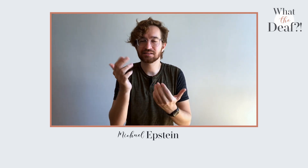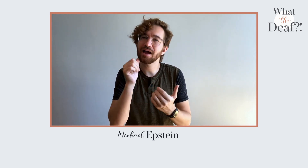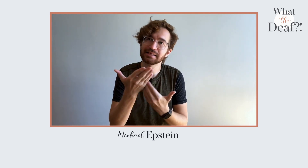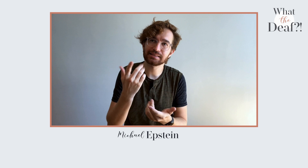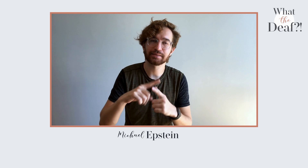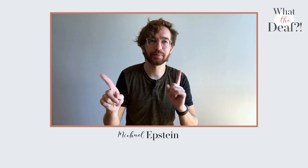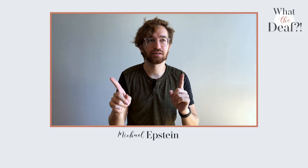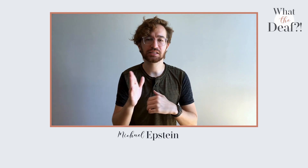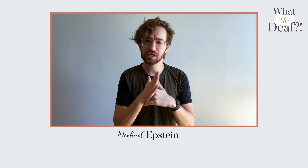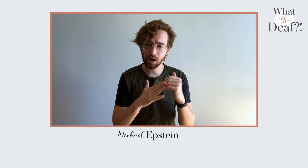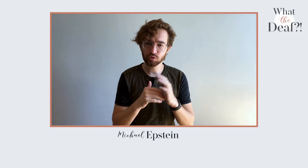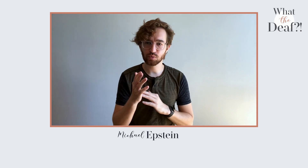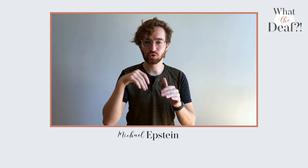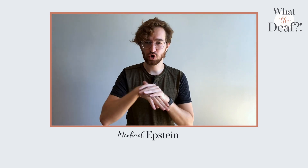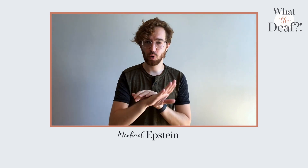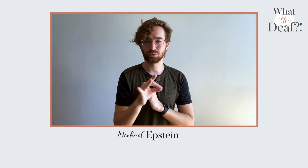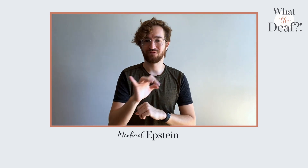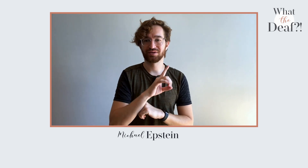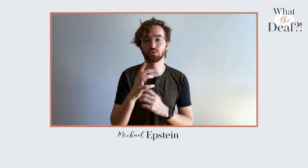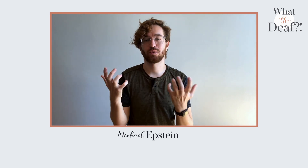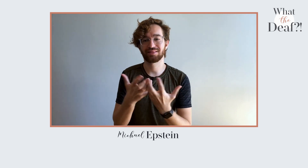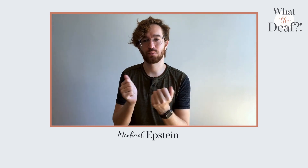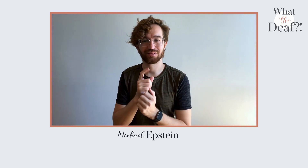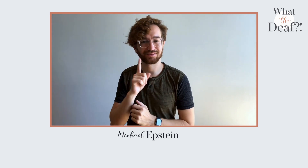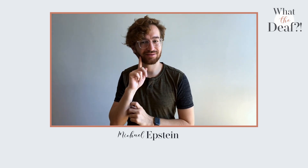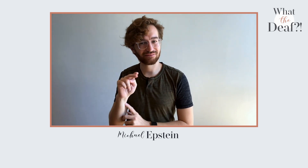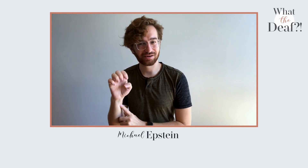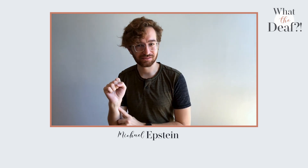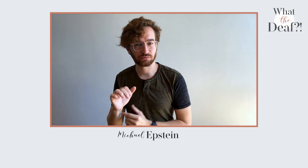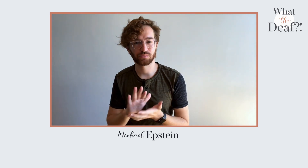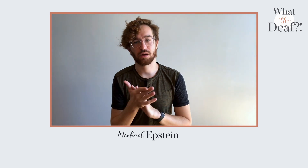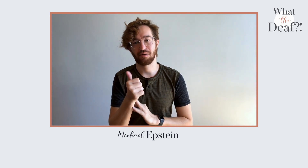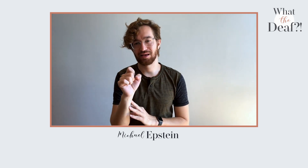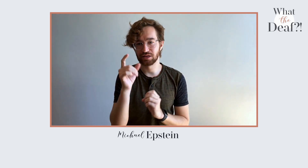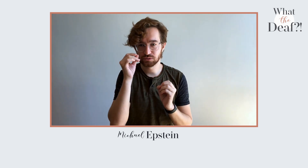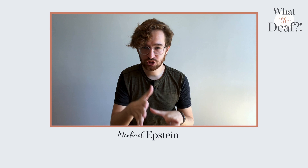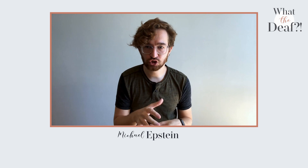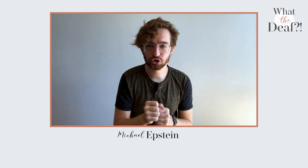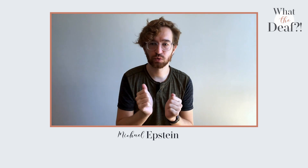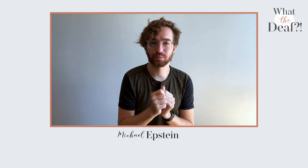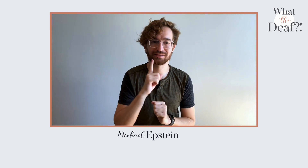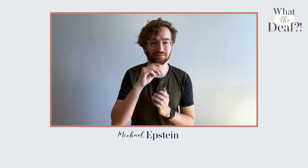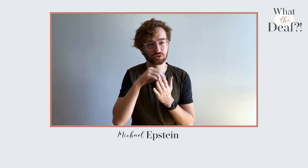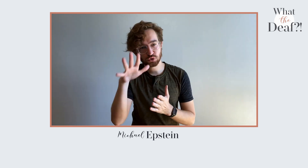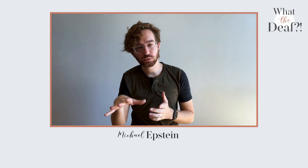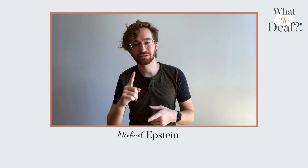but it's comfortable to go into a field of predominantly deaf people. Becoming a teacher working with deaf students, things of that nature.